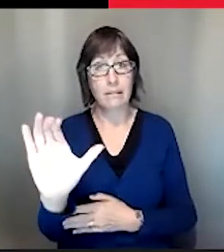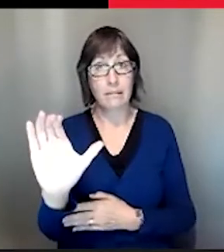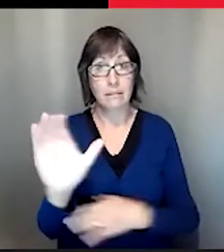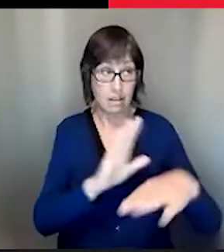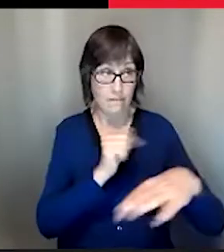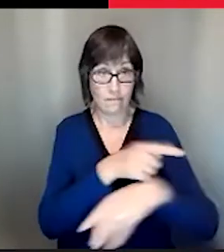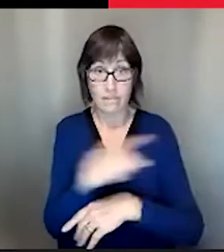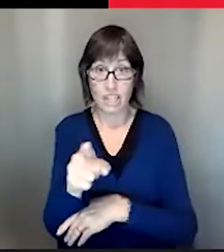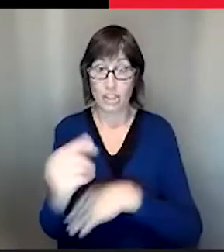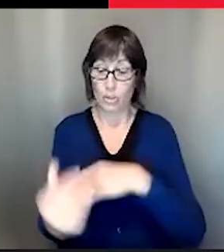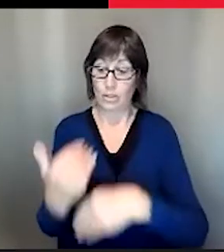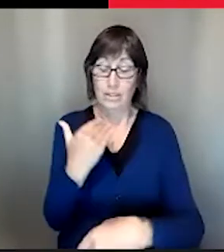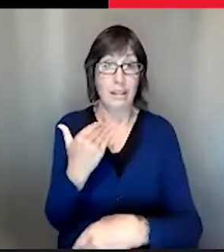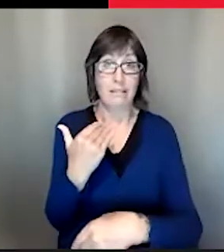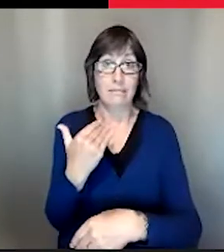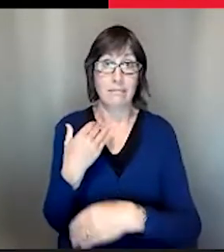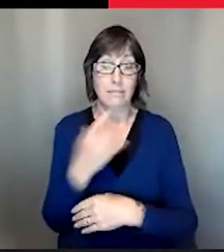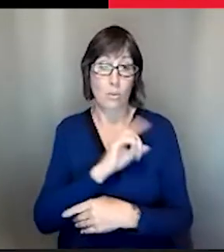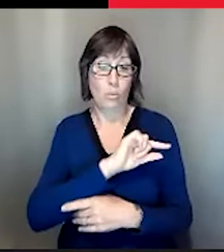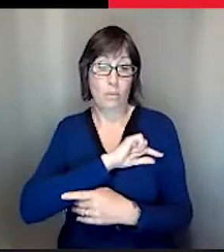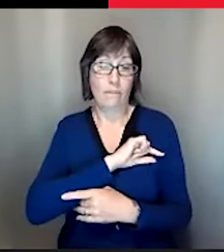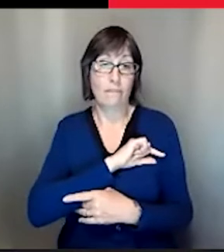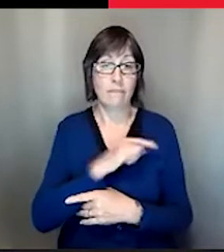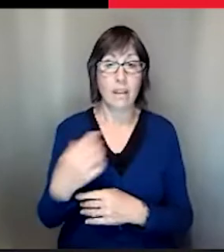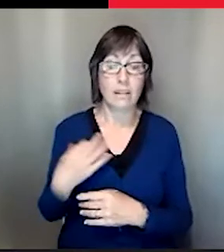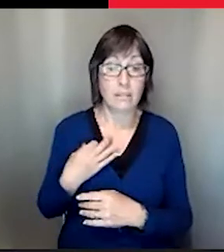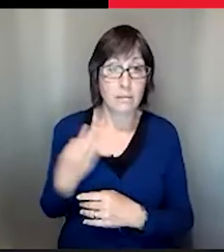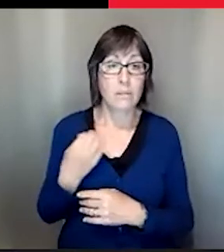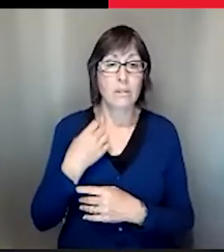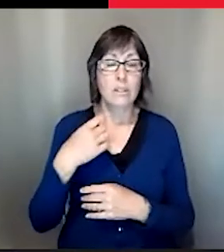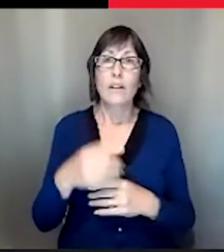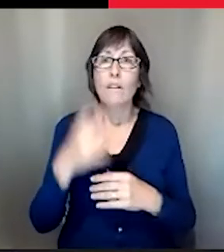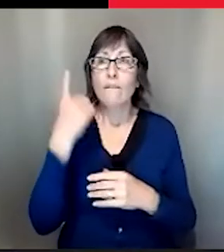for consideration in the design of banner artworks installed on streetlight poles on